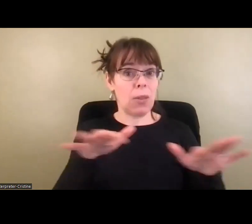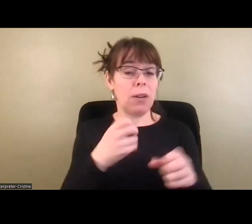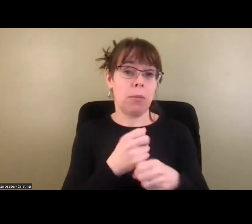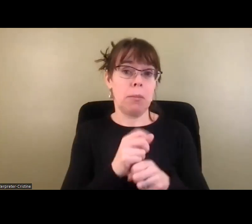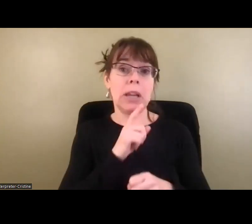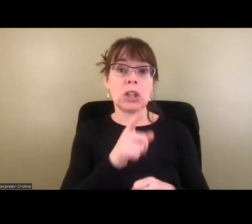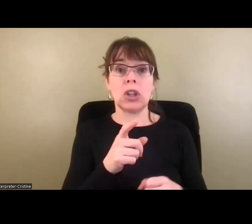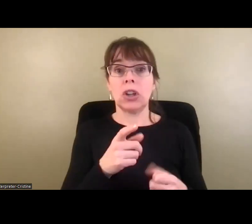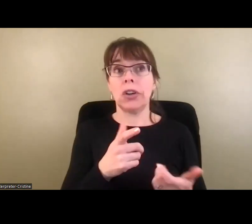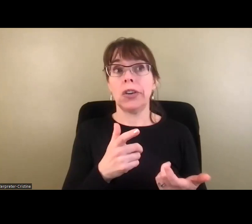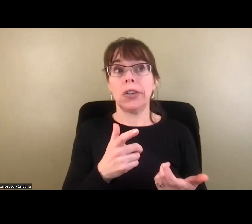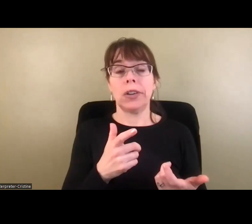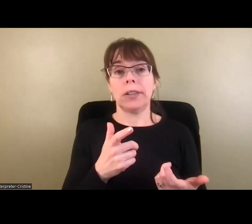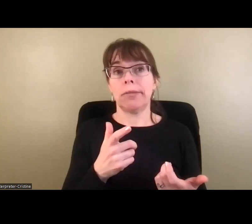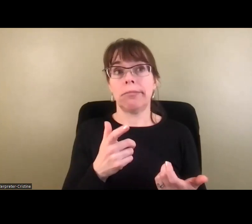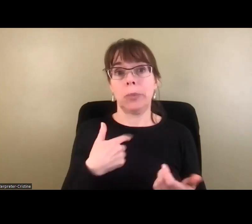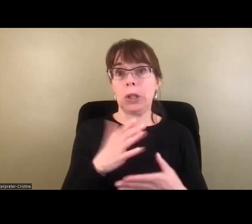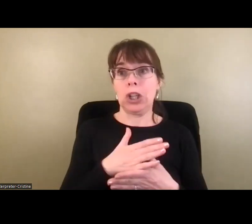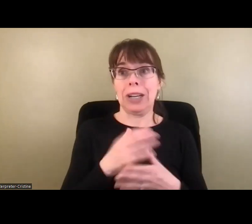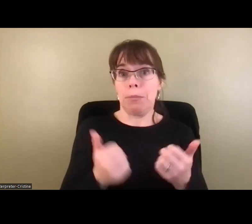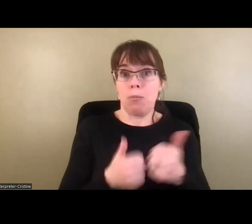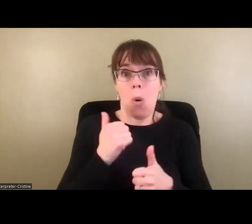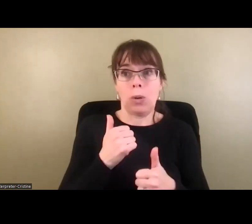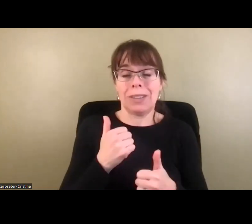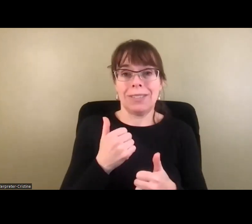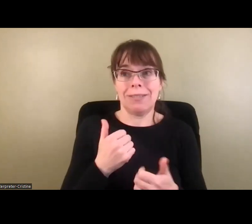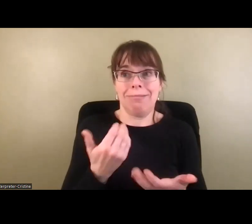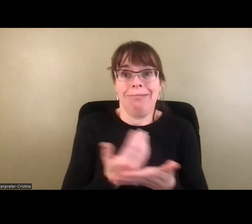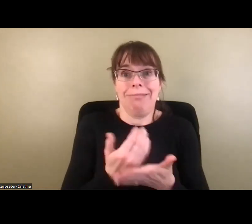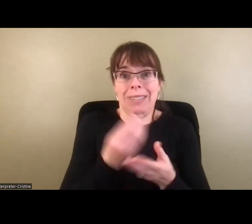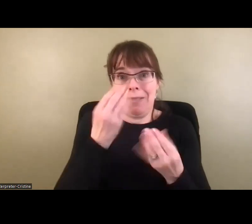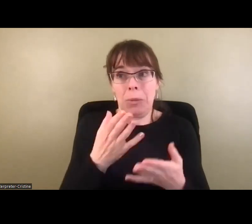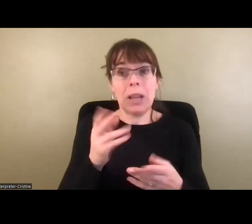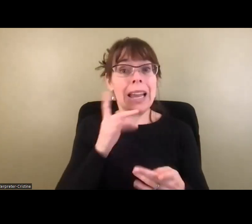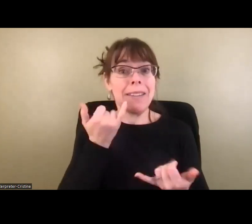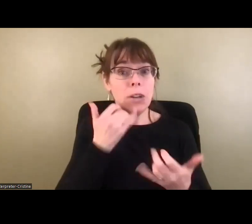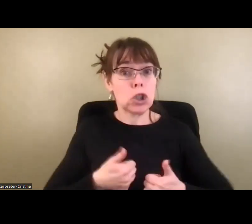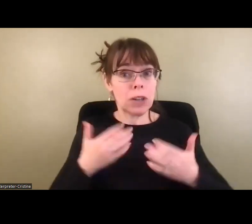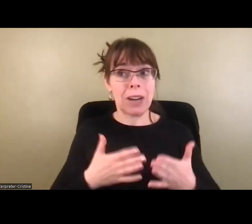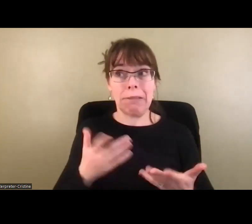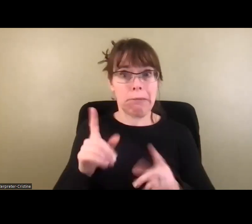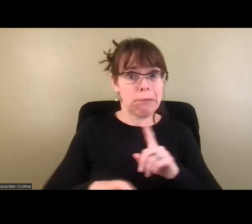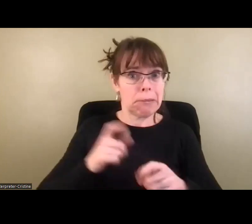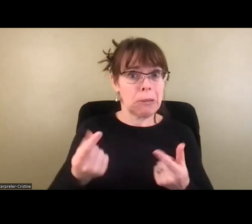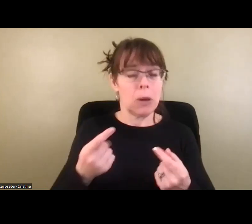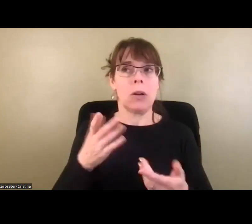you know, sharing the most up-to-date information with survivors who are asking questions and needing resources. Thank you